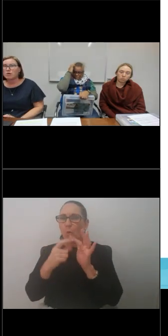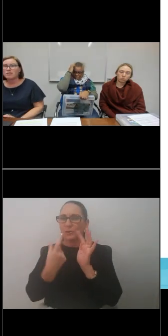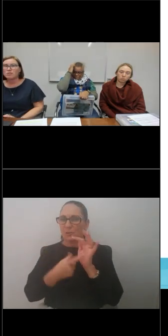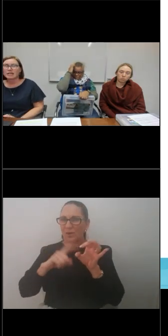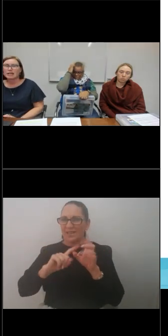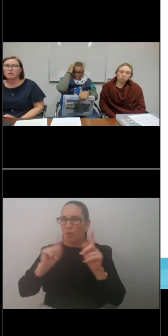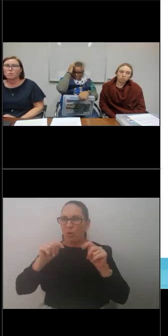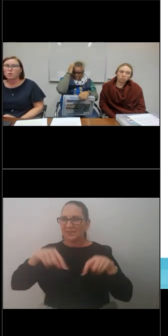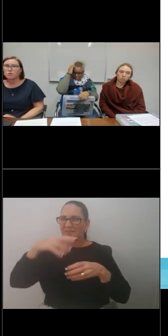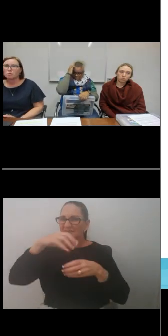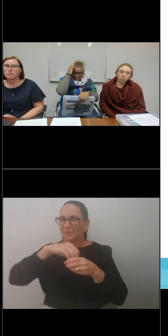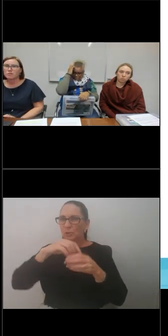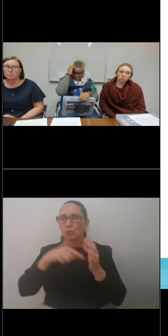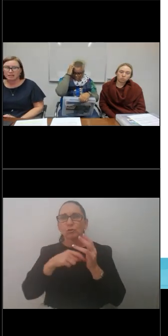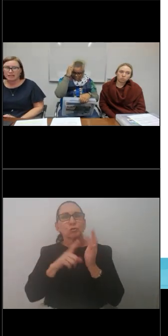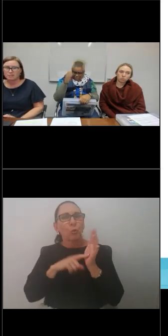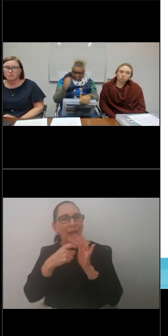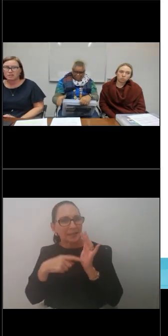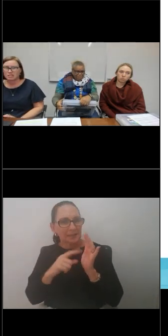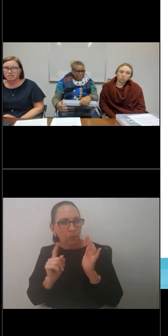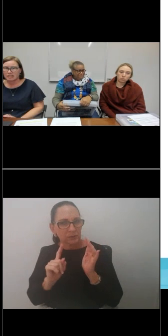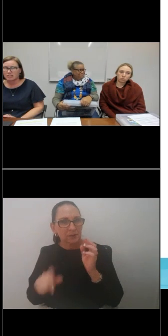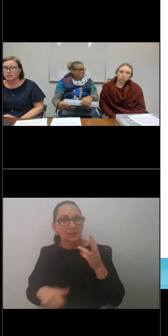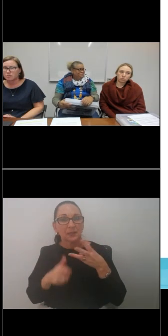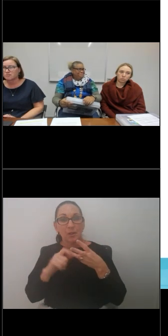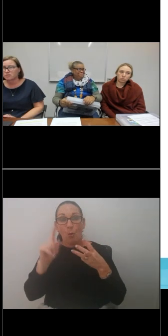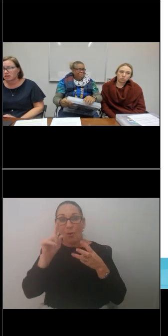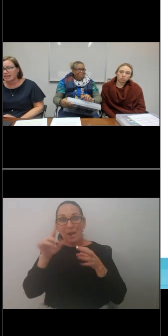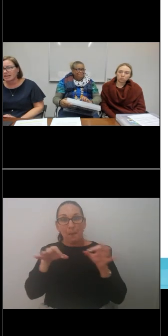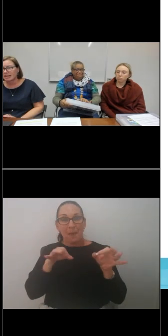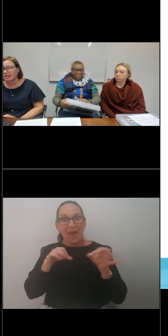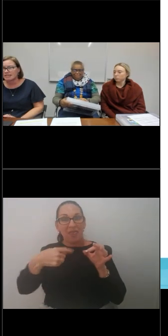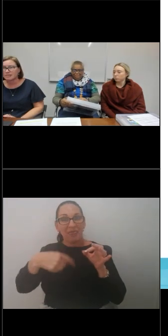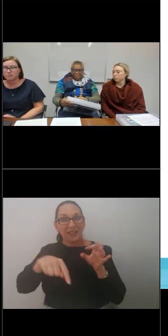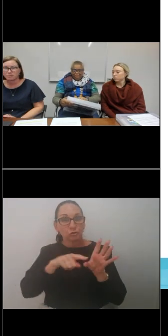a look at what we've got planned for this year in terms of training and information